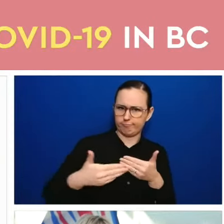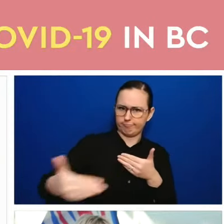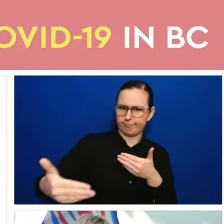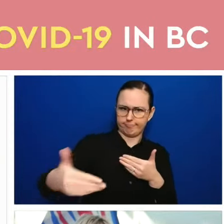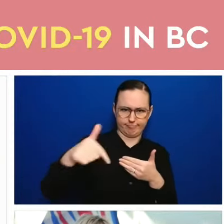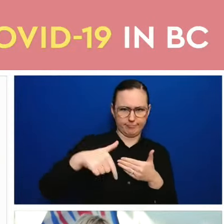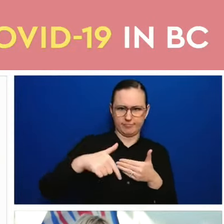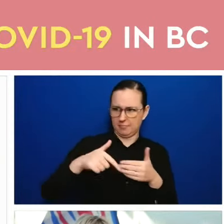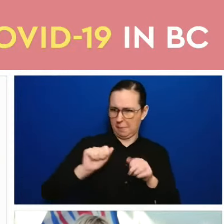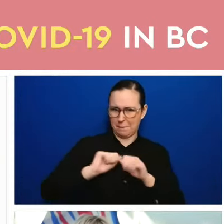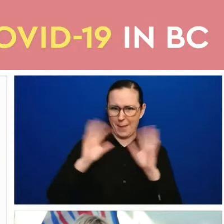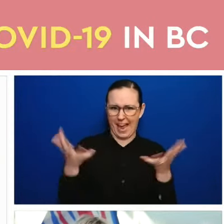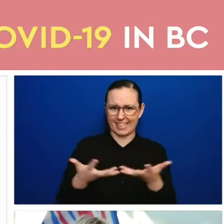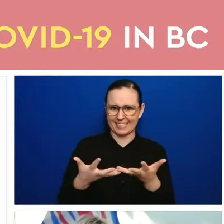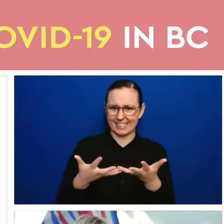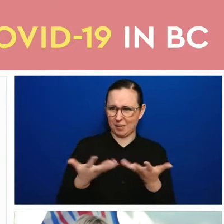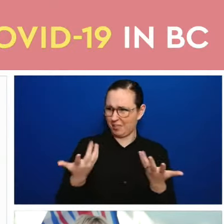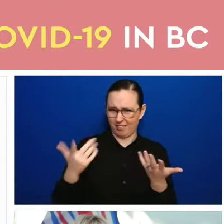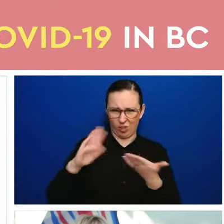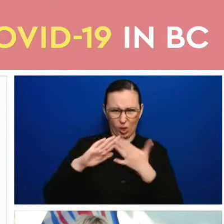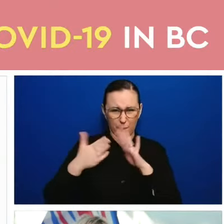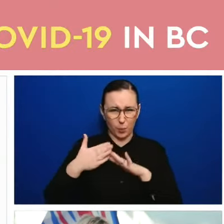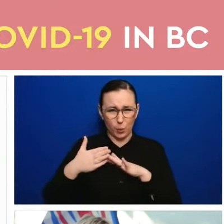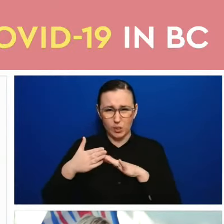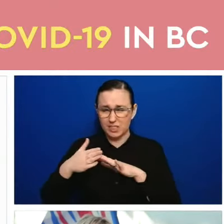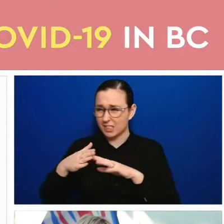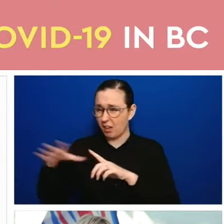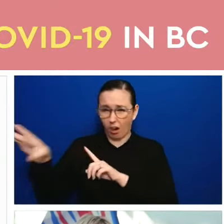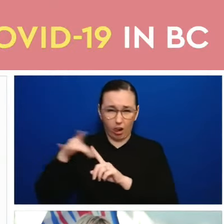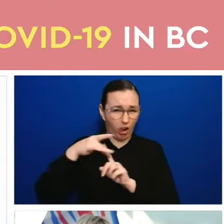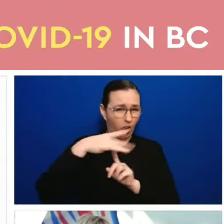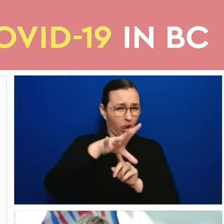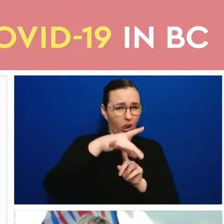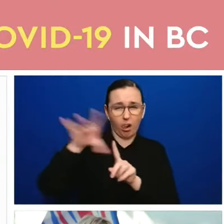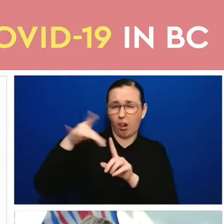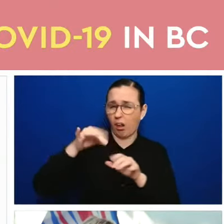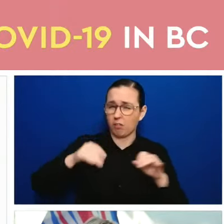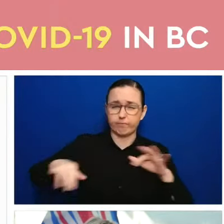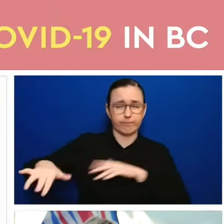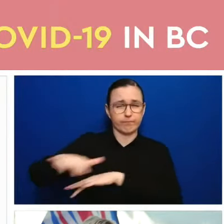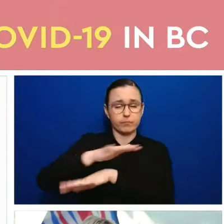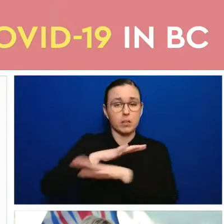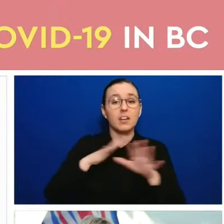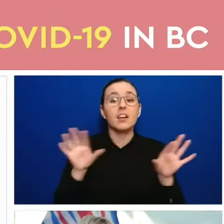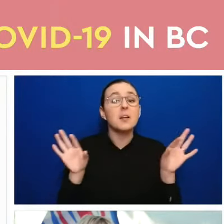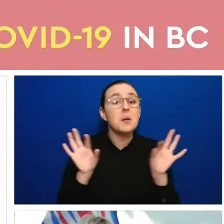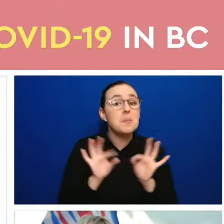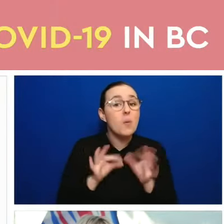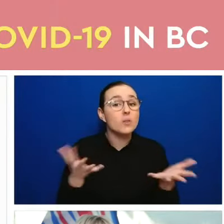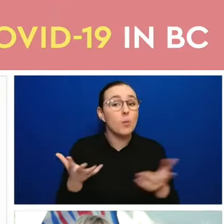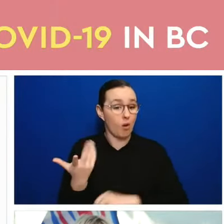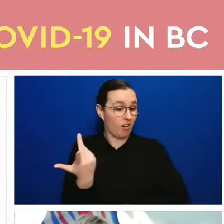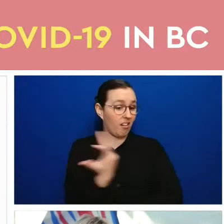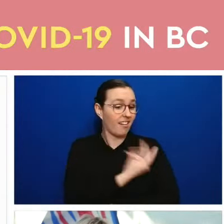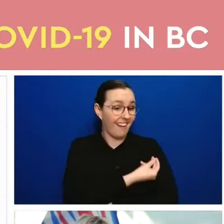importance and how we're getting through this phase of this pandemic with so much